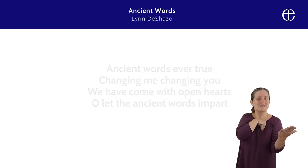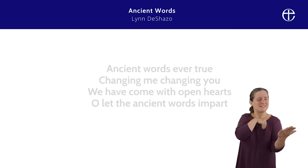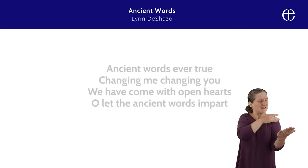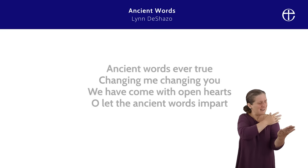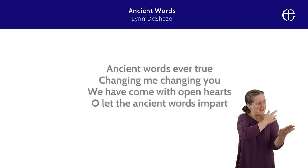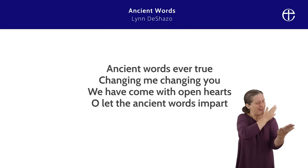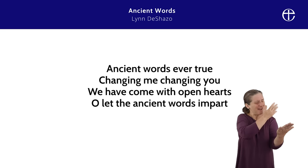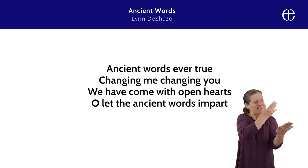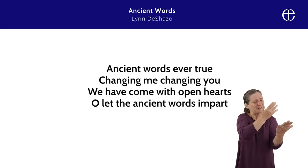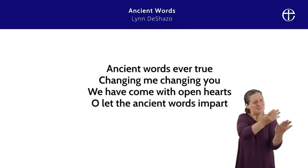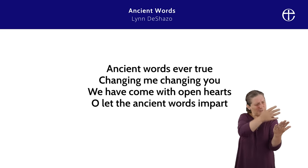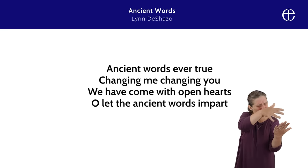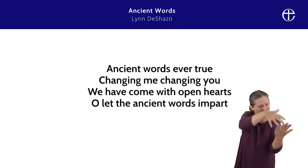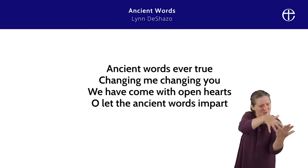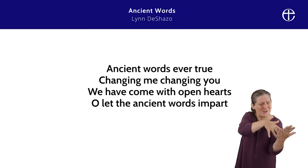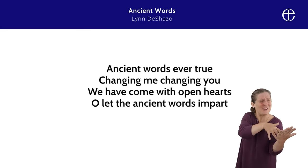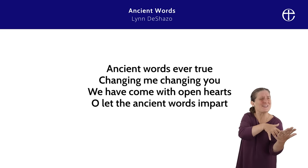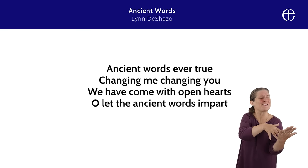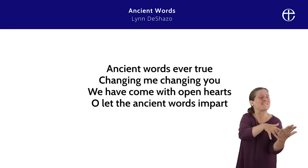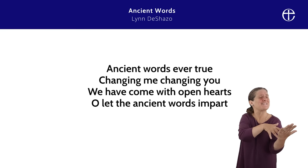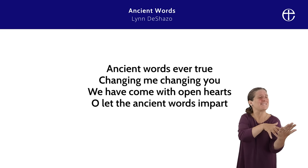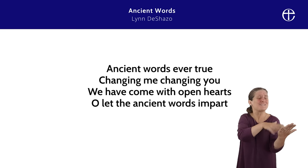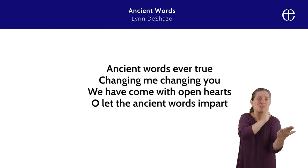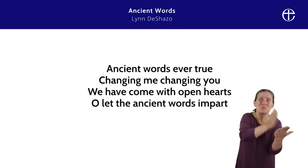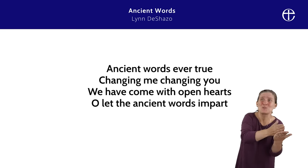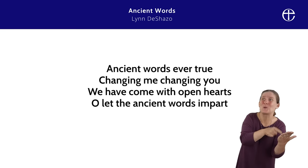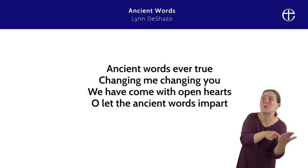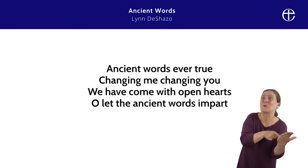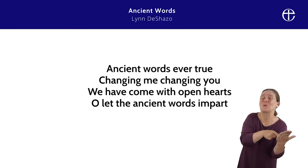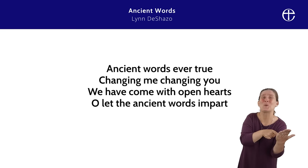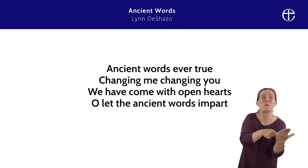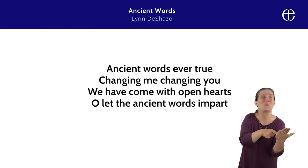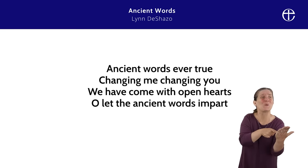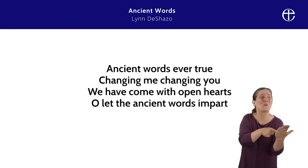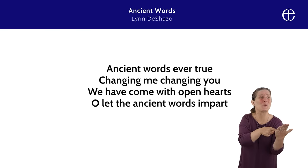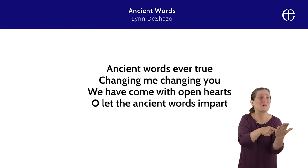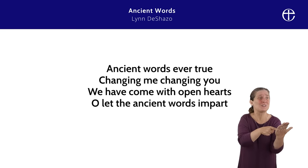Ancient words ever true